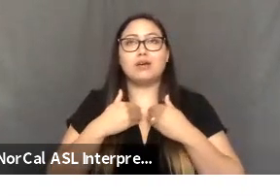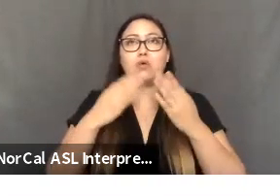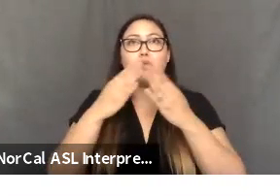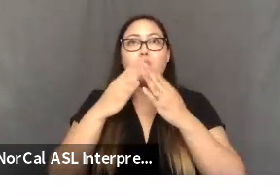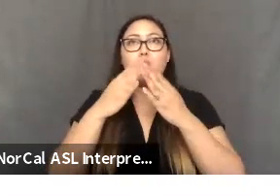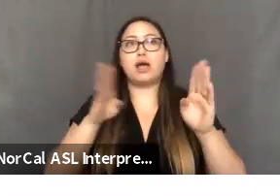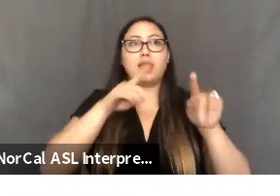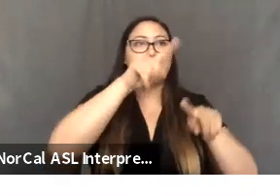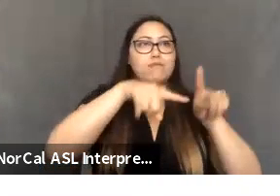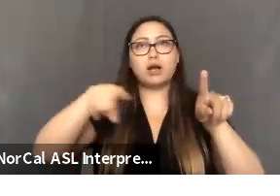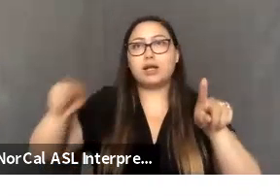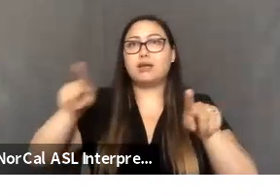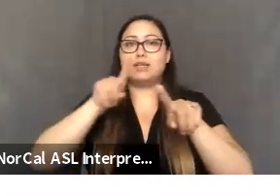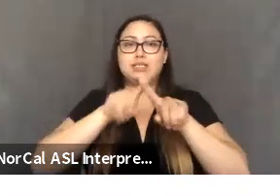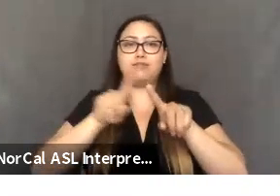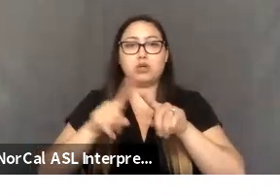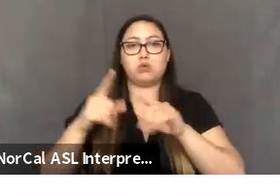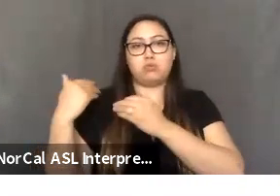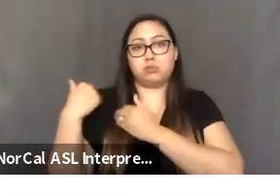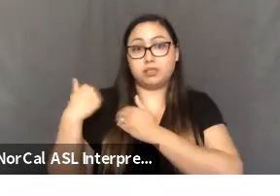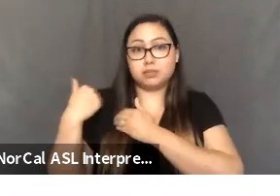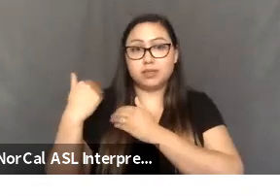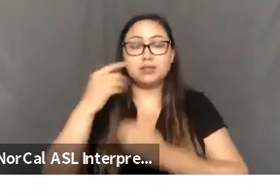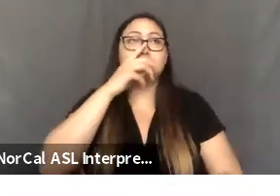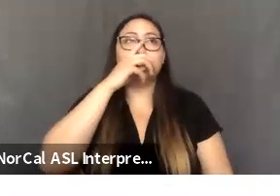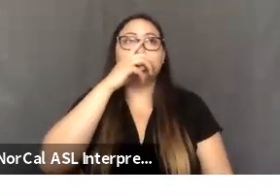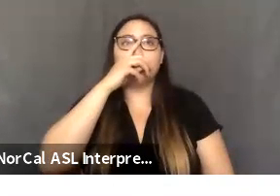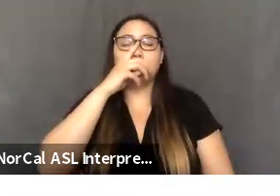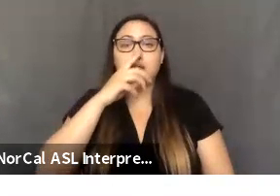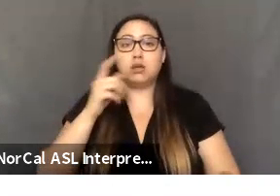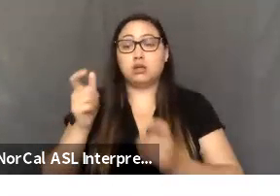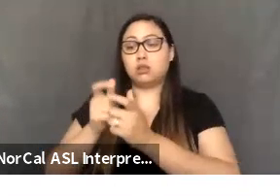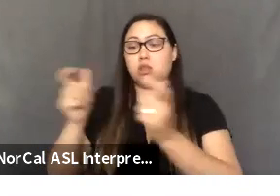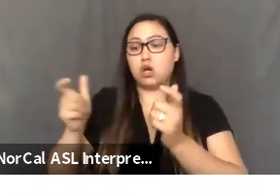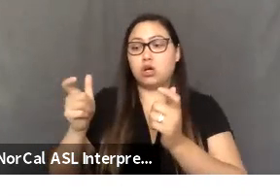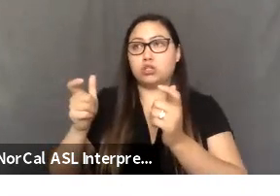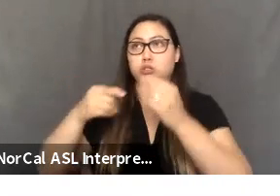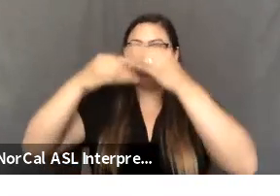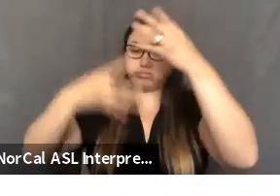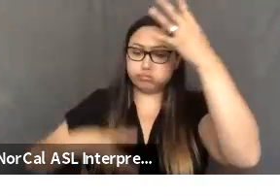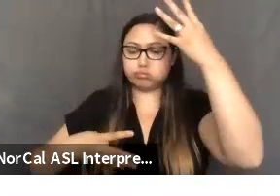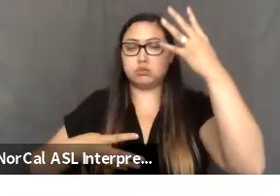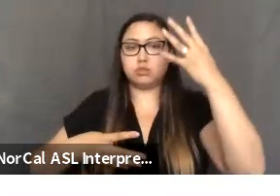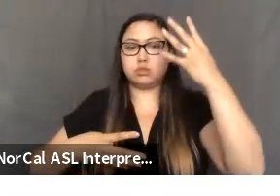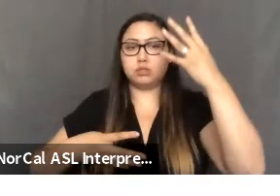different types of responsibilities, and then also a large number of responsibilities. So one person